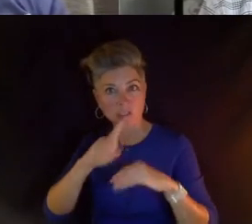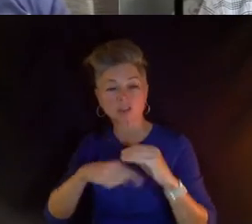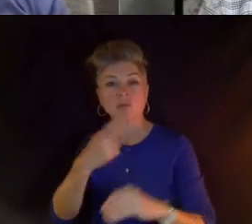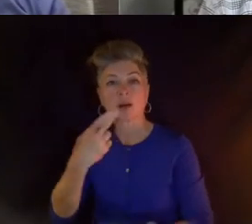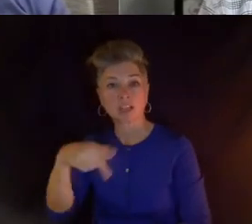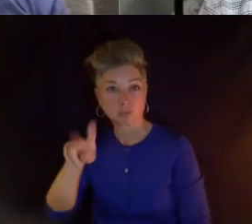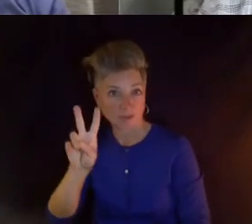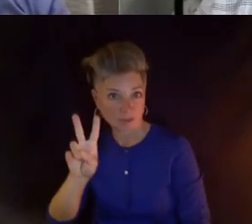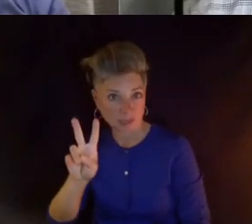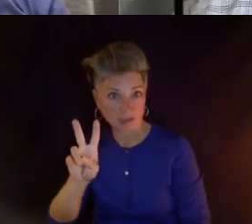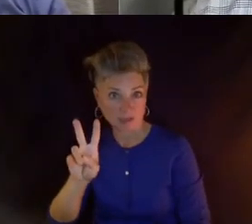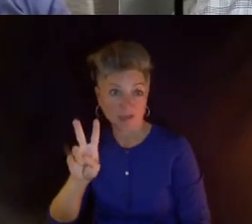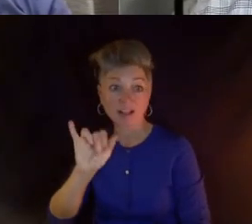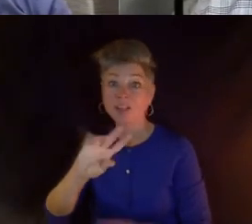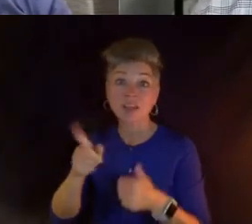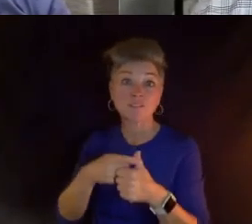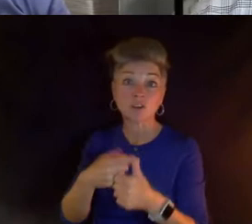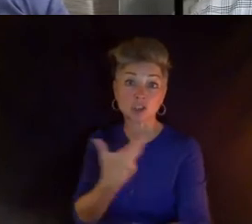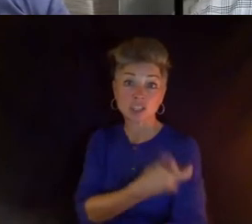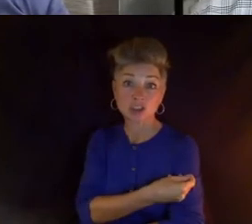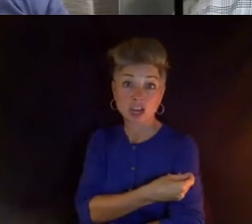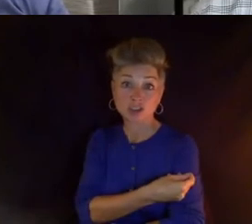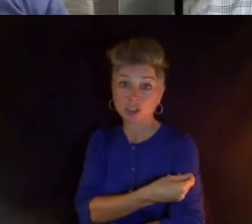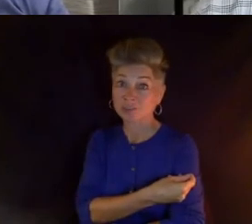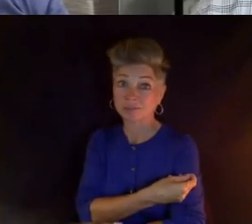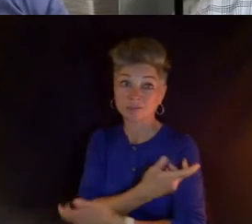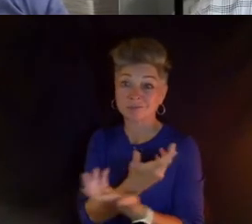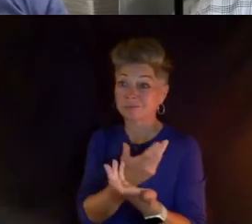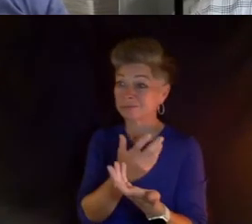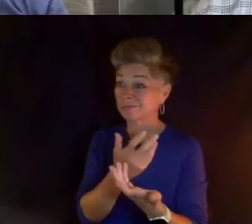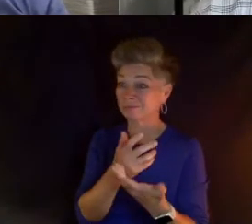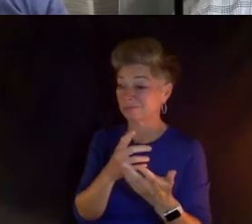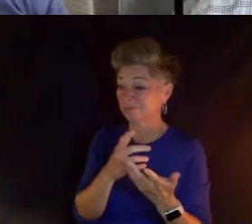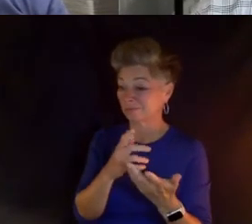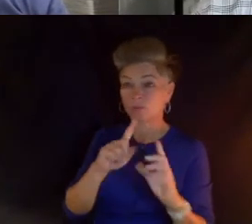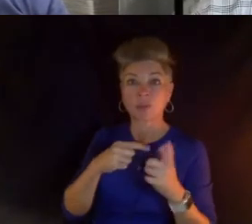that first injection starts that day that you get, then you follow up in one to two months